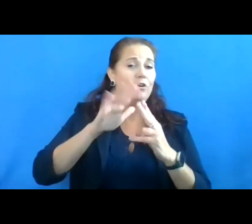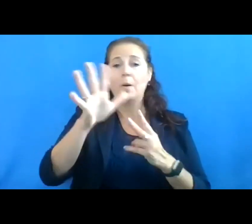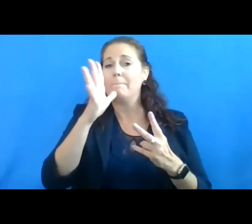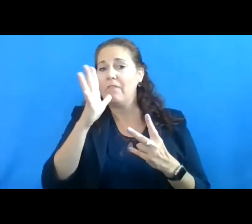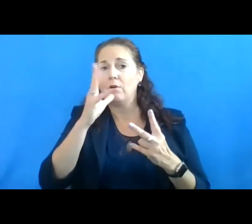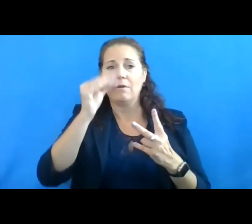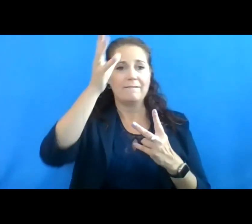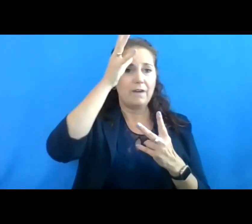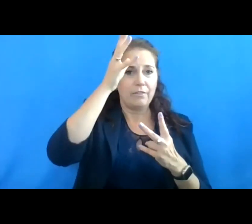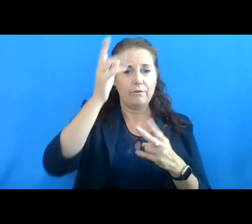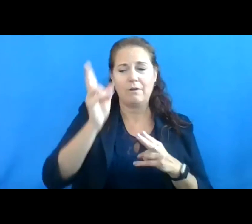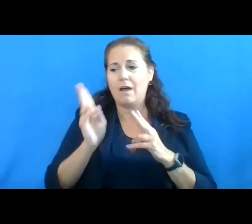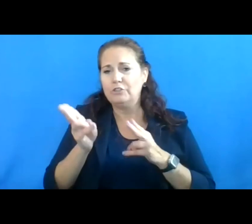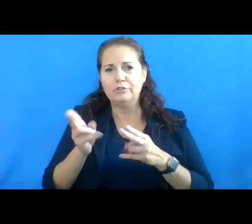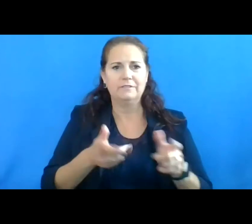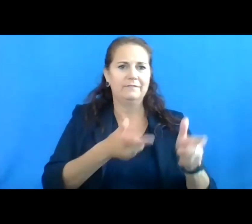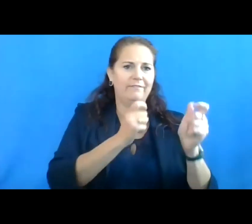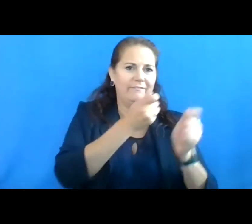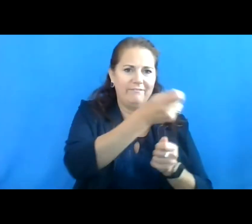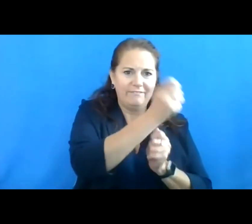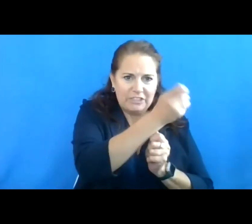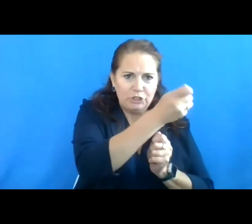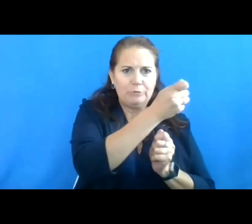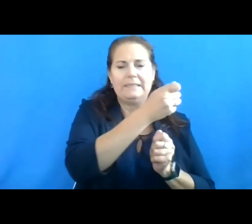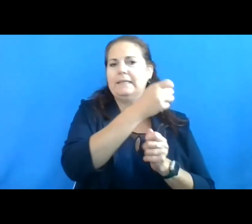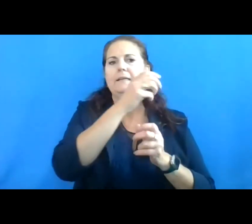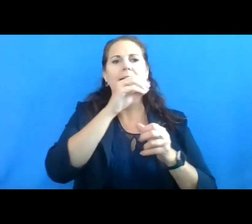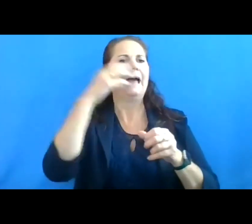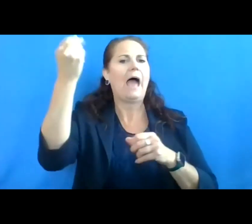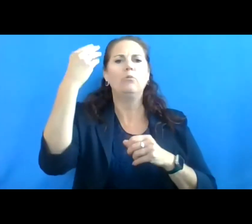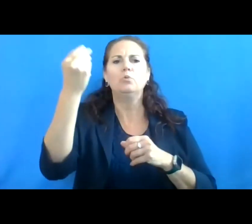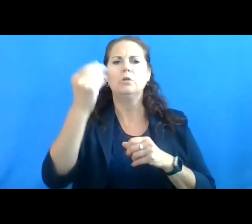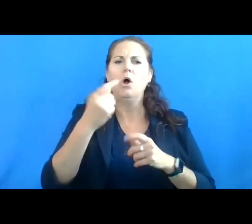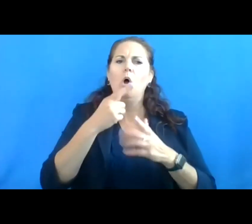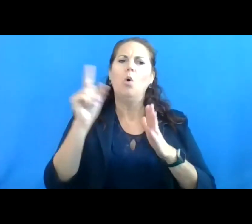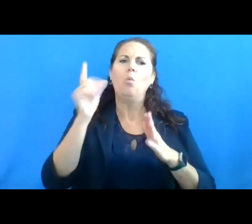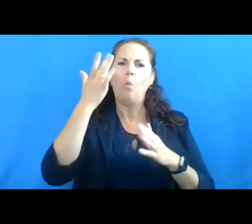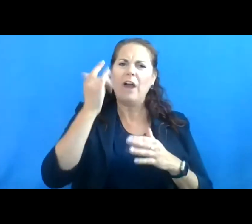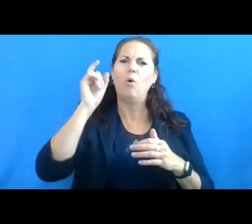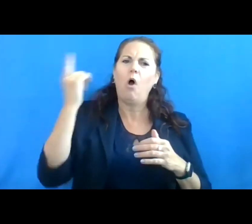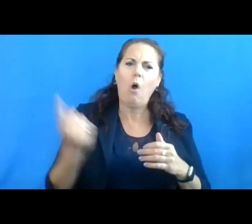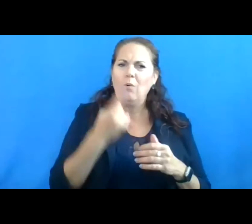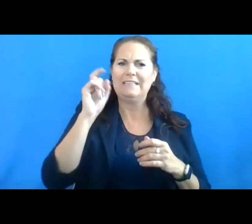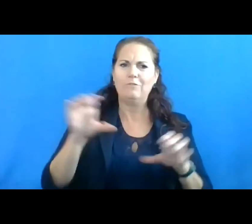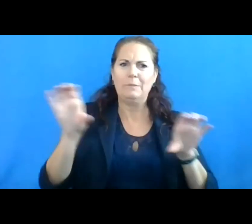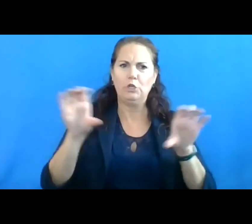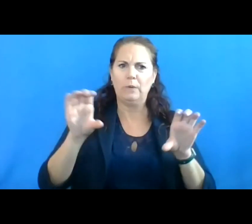hunters or fisherman or they are in the outdoors. What do you always have to be doing?